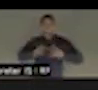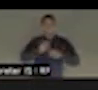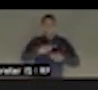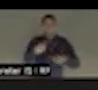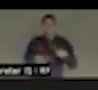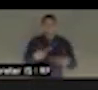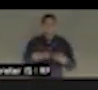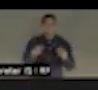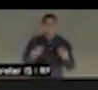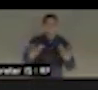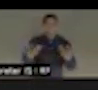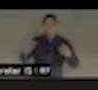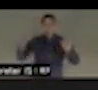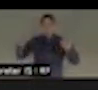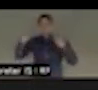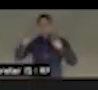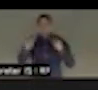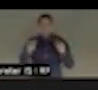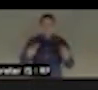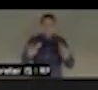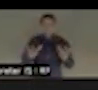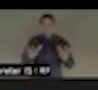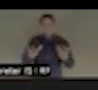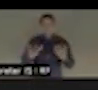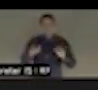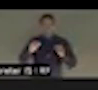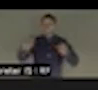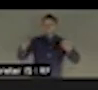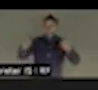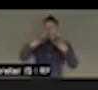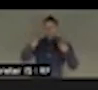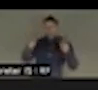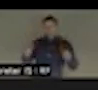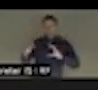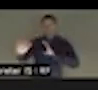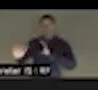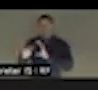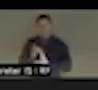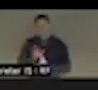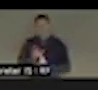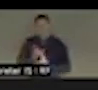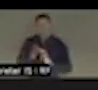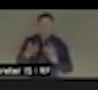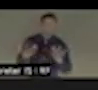be part of the feedback so that website owners can make the best use of it.